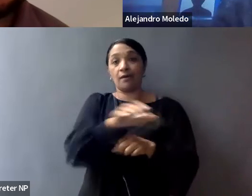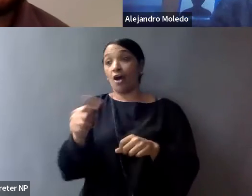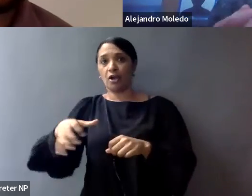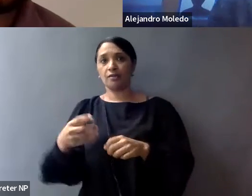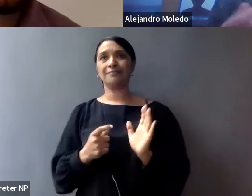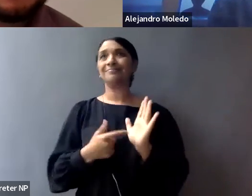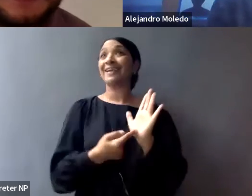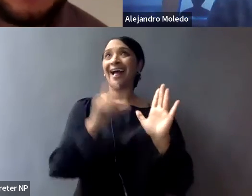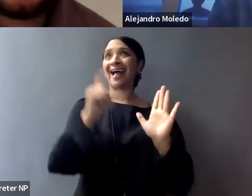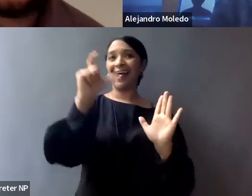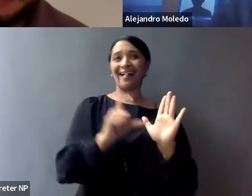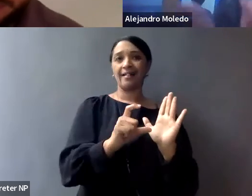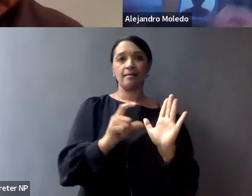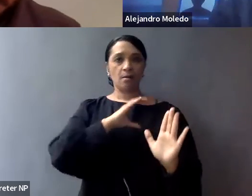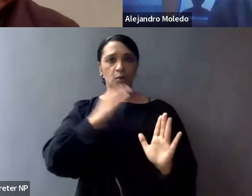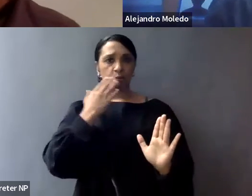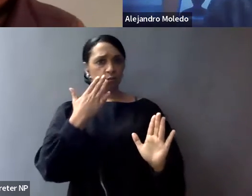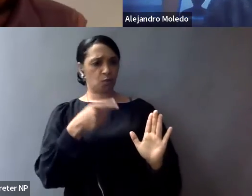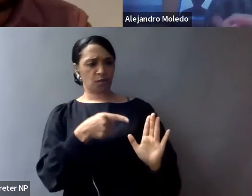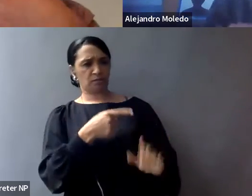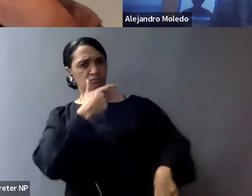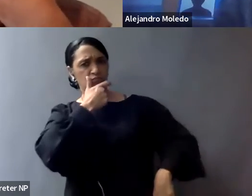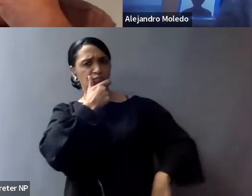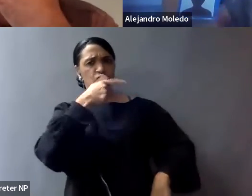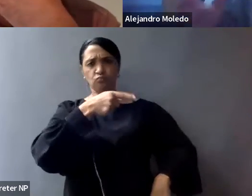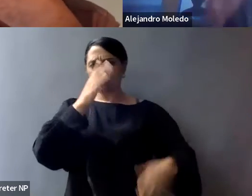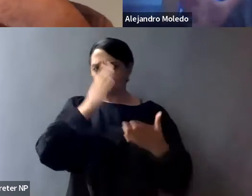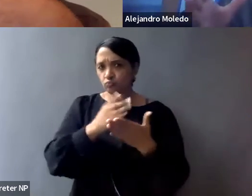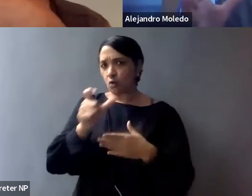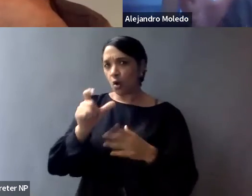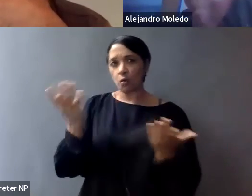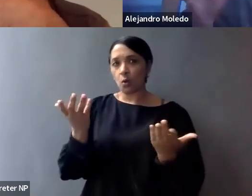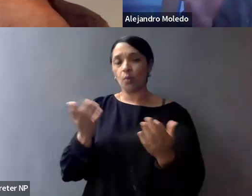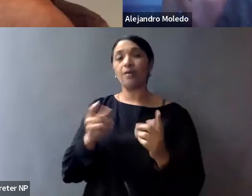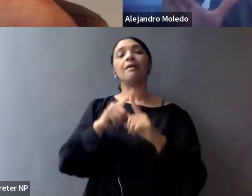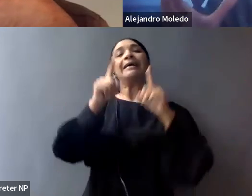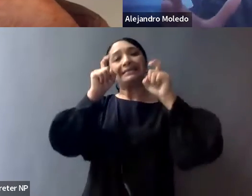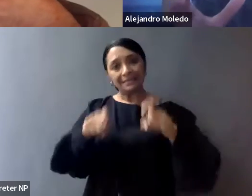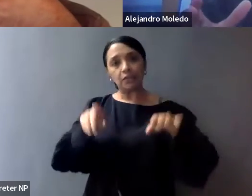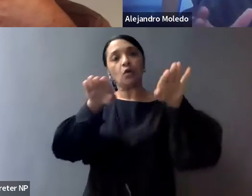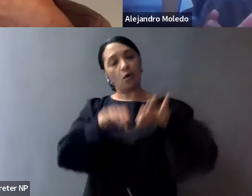and the police doesn't necessarily know if it's a real card or not. Having a common format